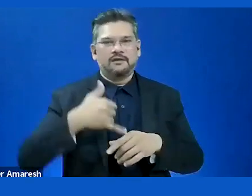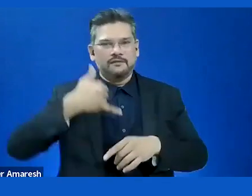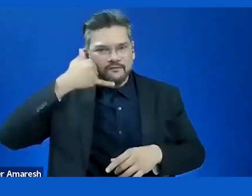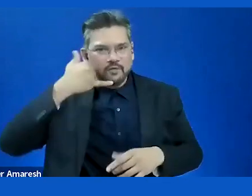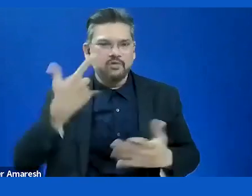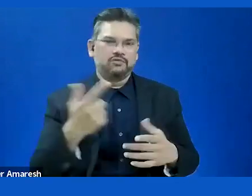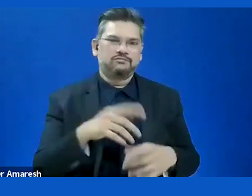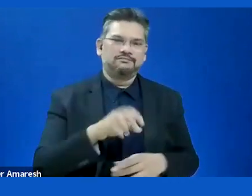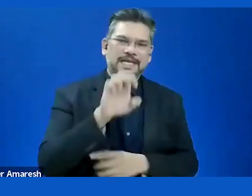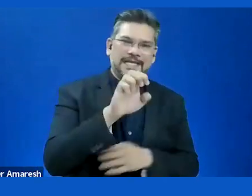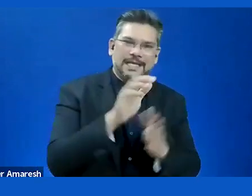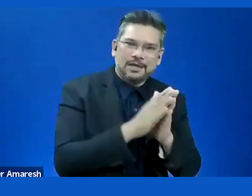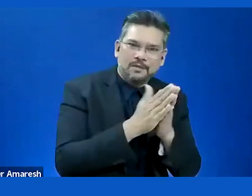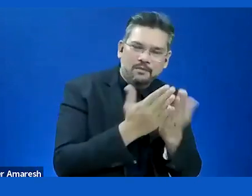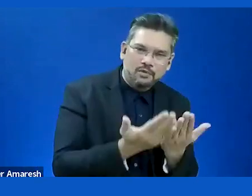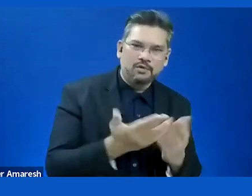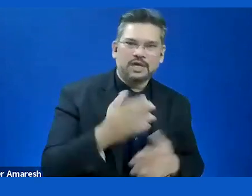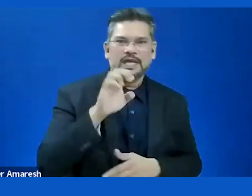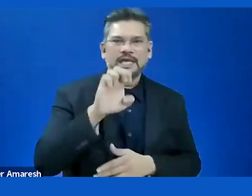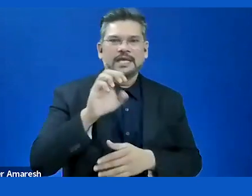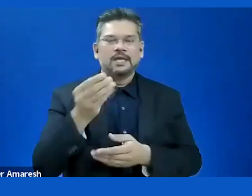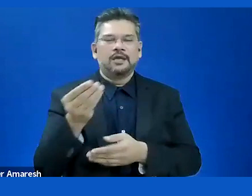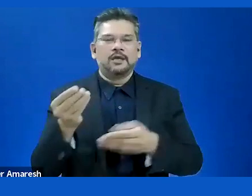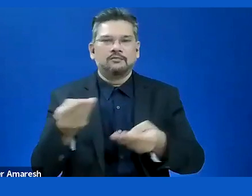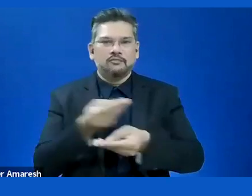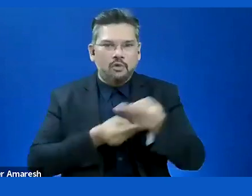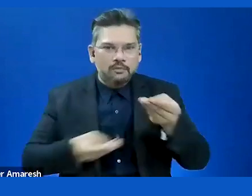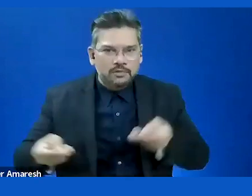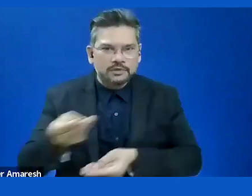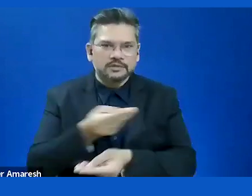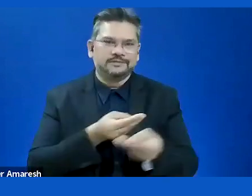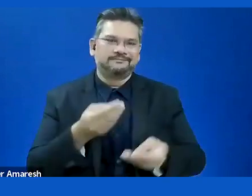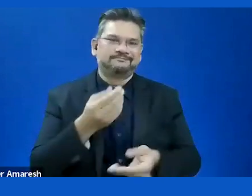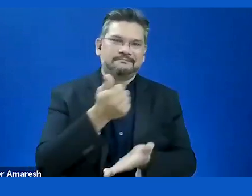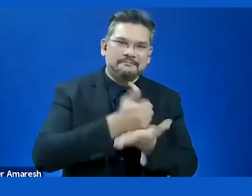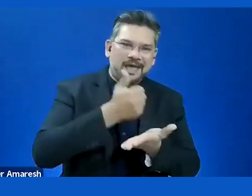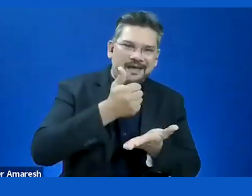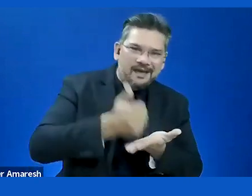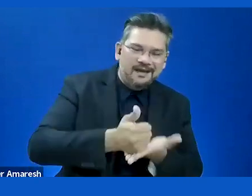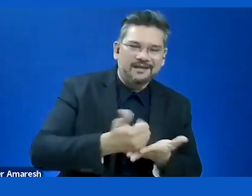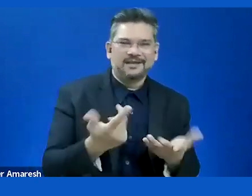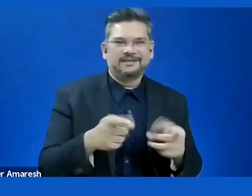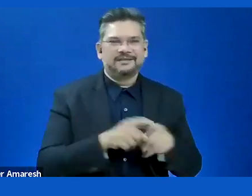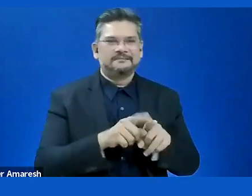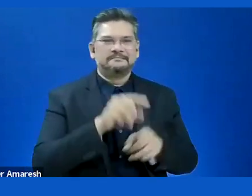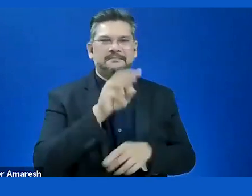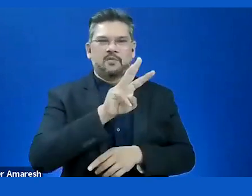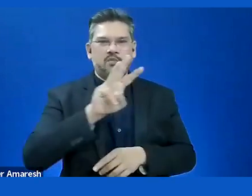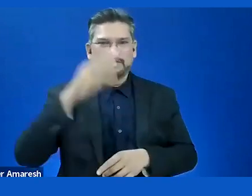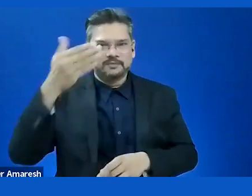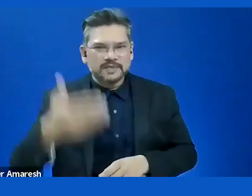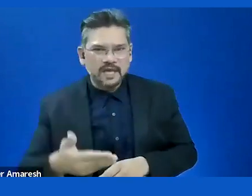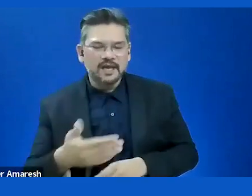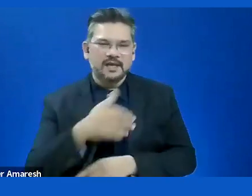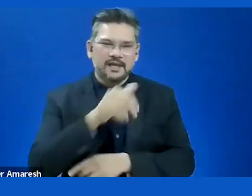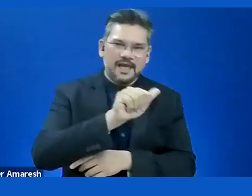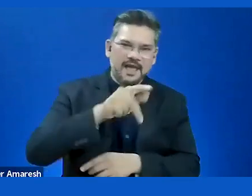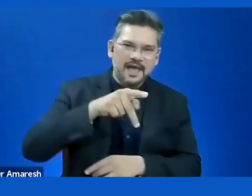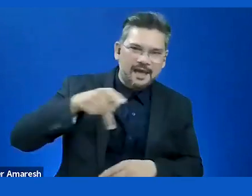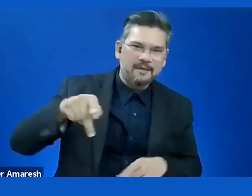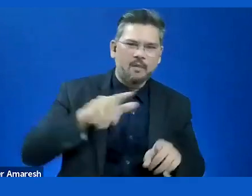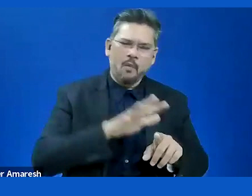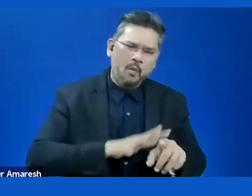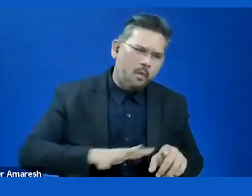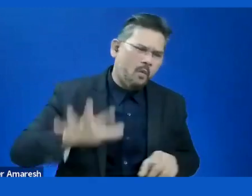transport and banking service. That includes websites and apps that lead to the services.